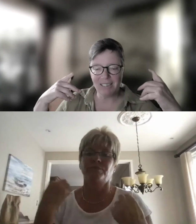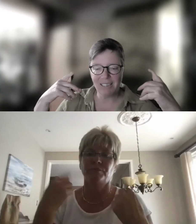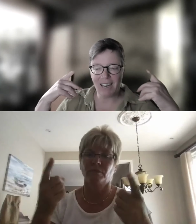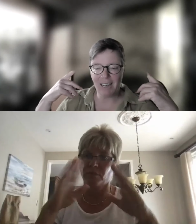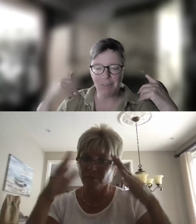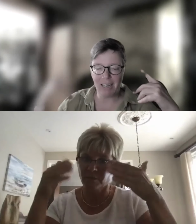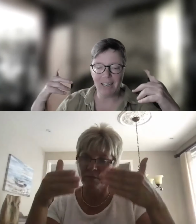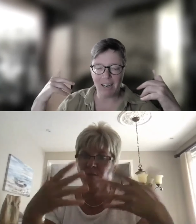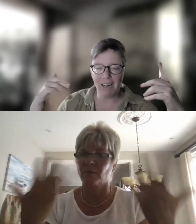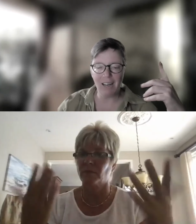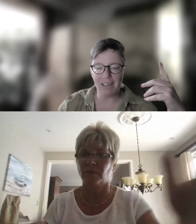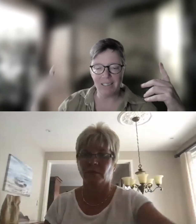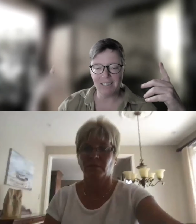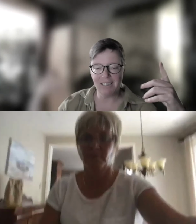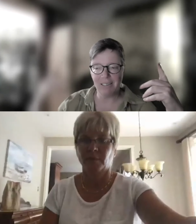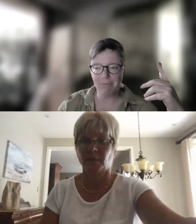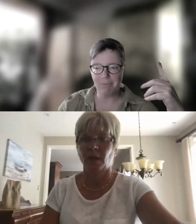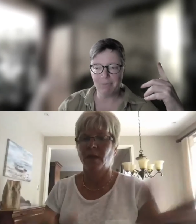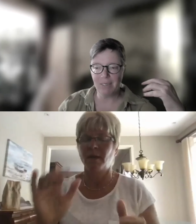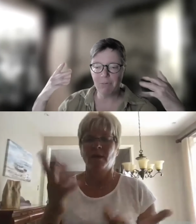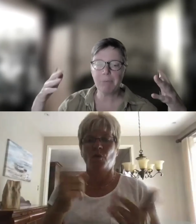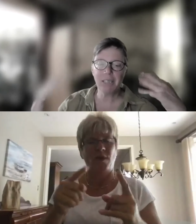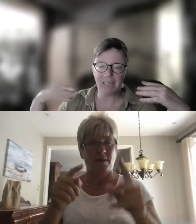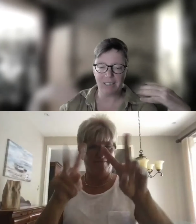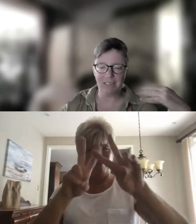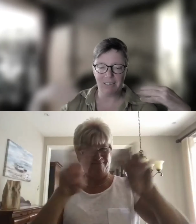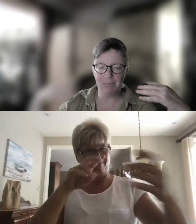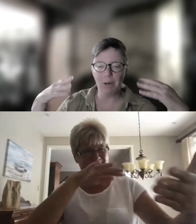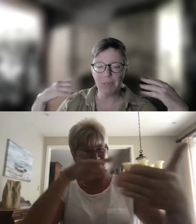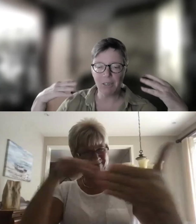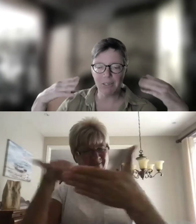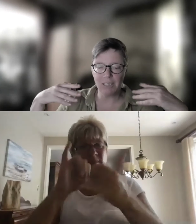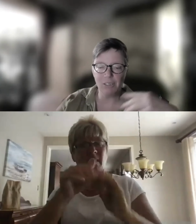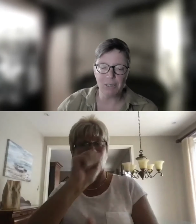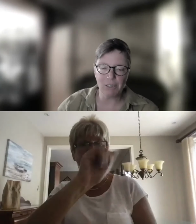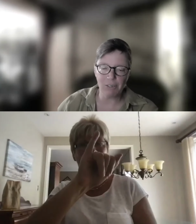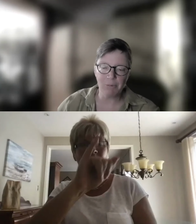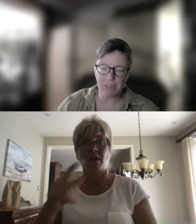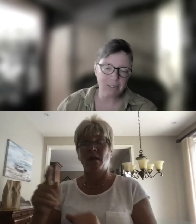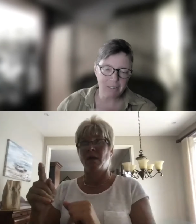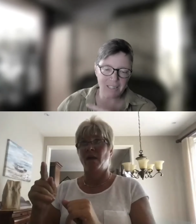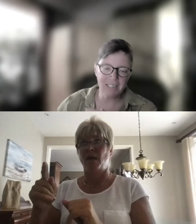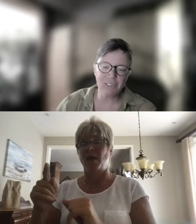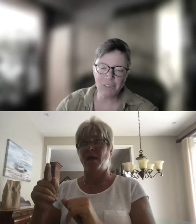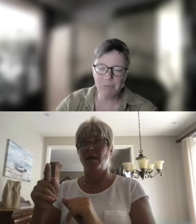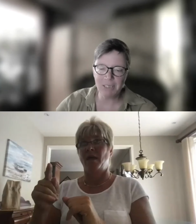have AI replicate what we already do as human.